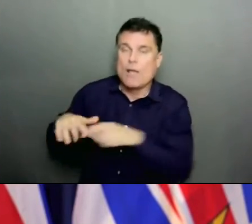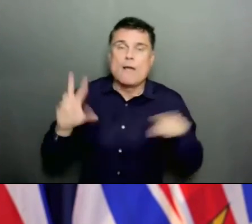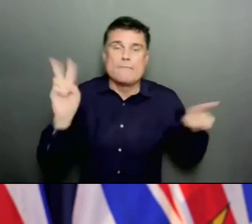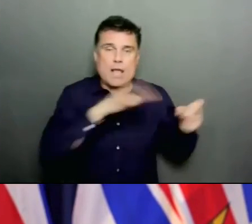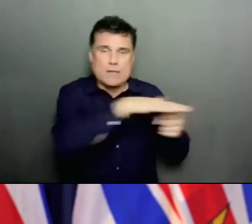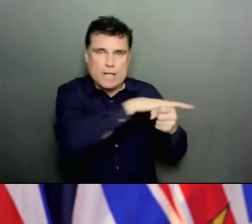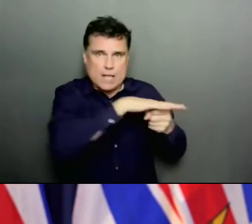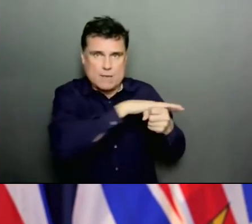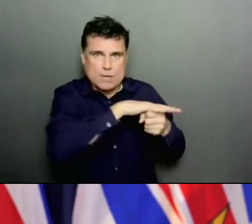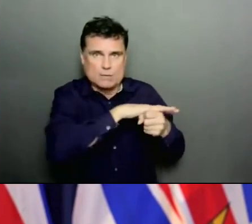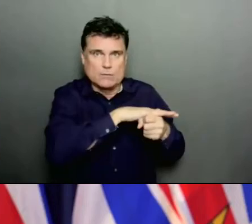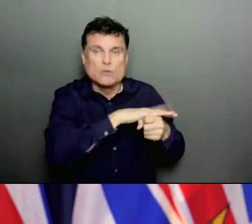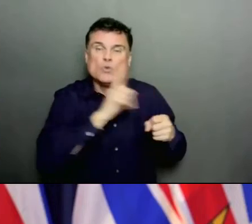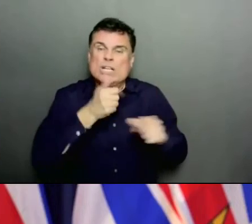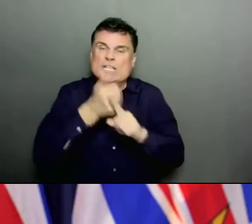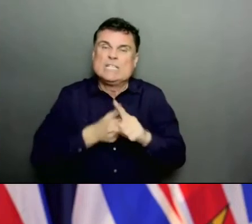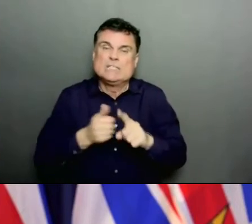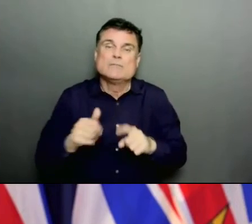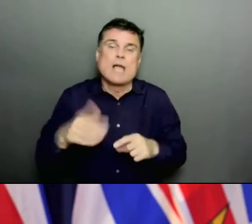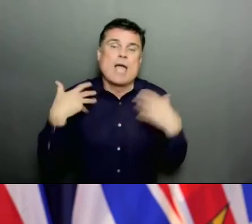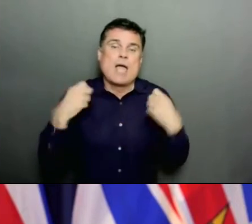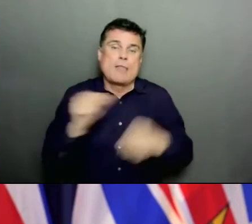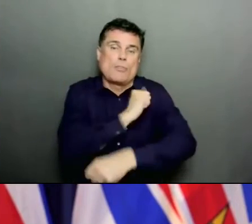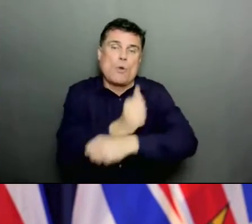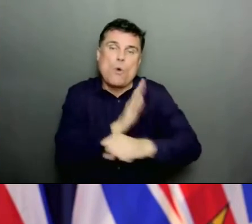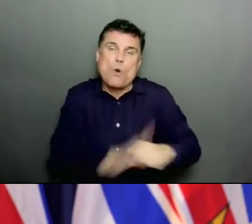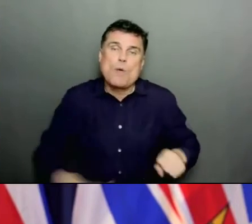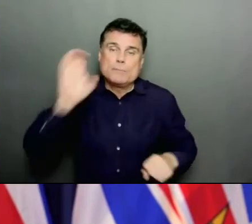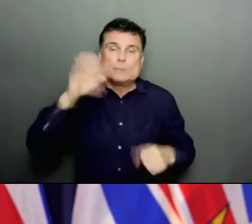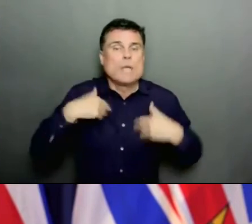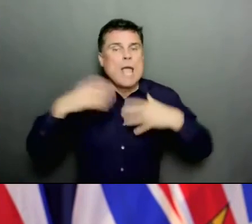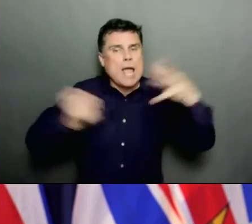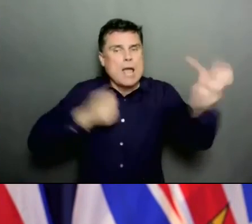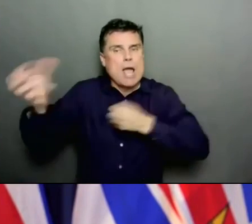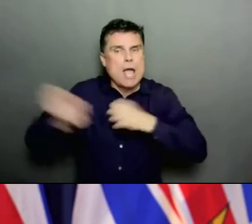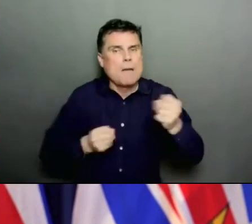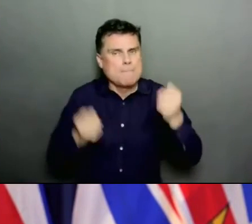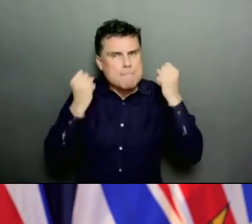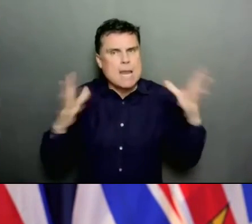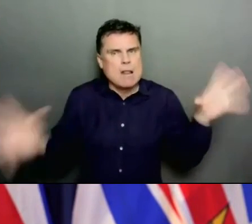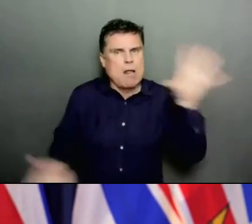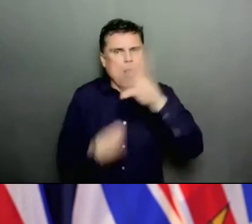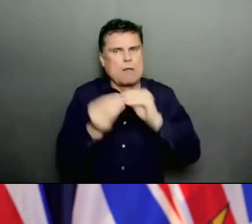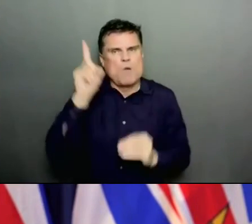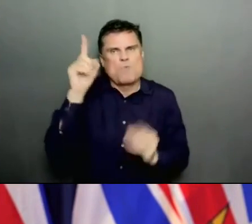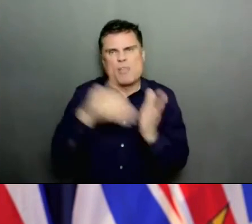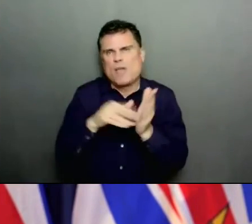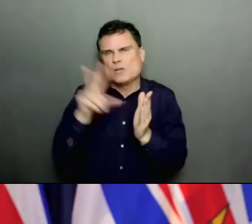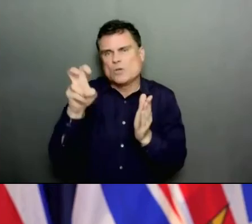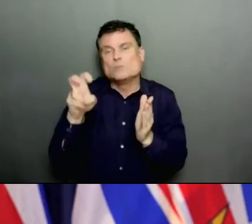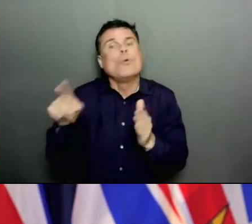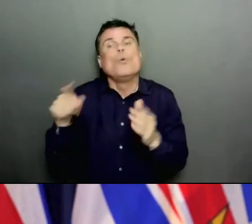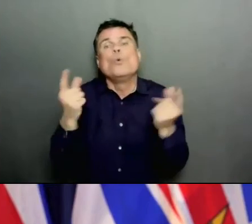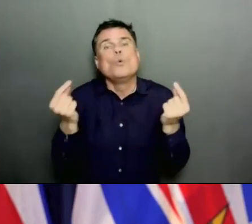Coastal Health, 77 on Vancouver Island and 200 in the Provincial Health Services Authority, a further 388